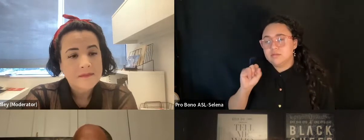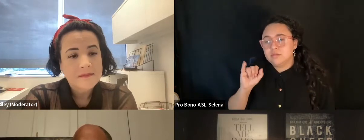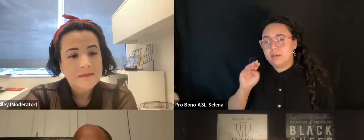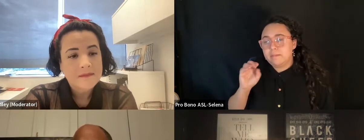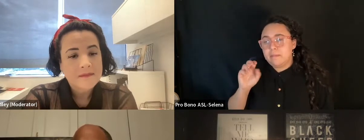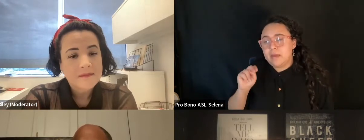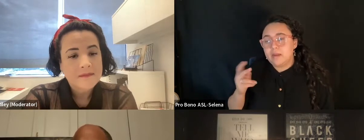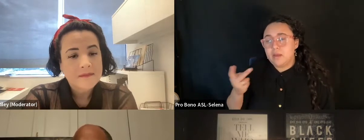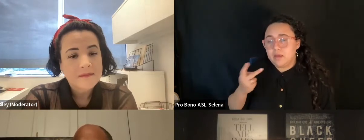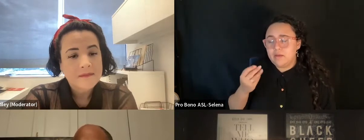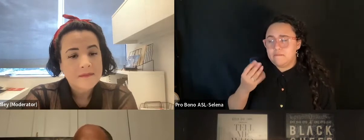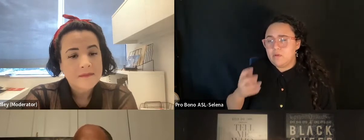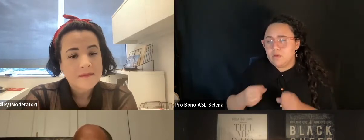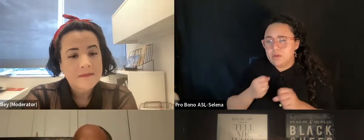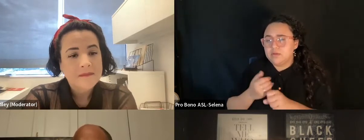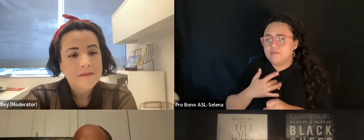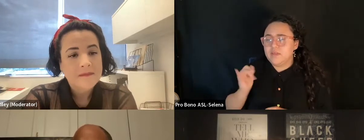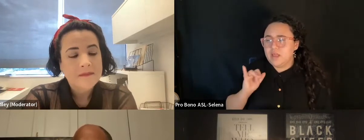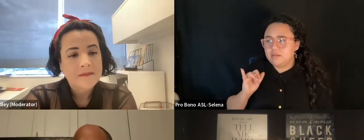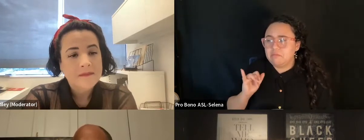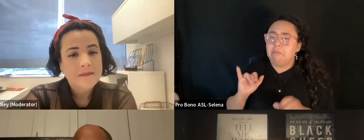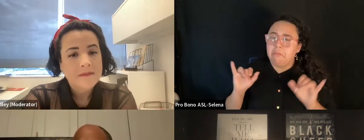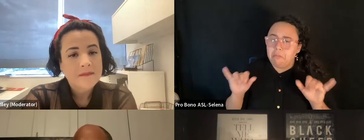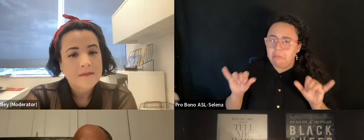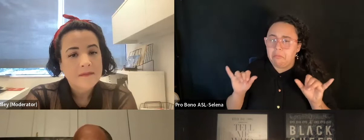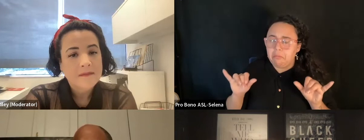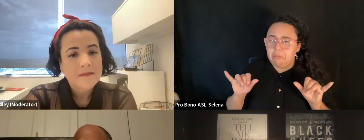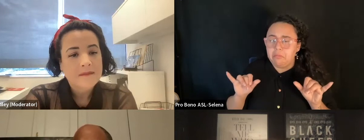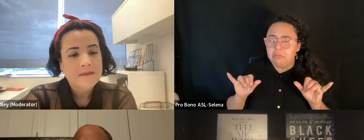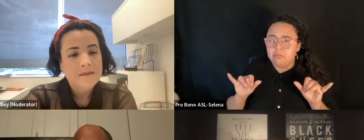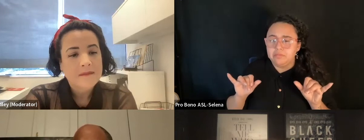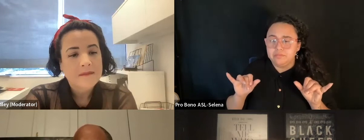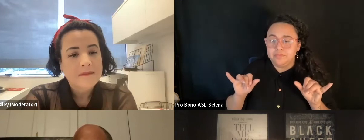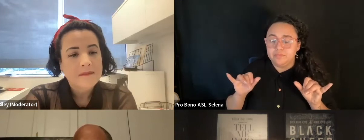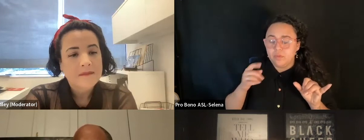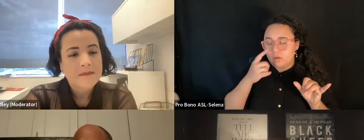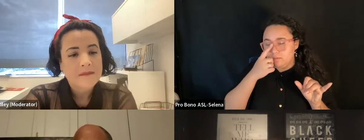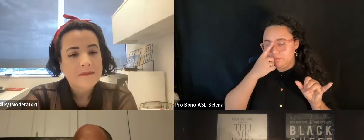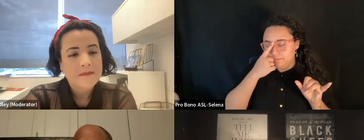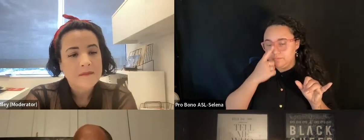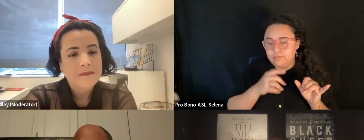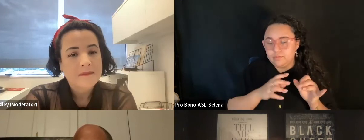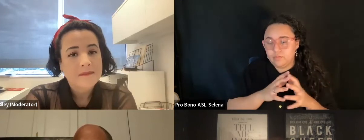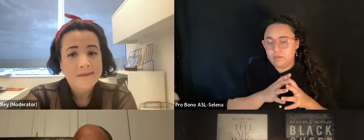what can Diana's story, you know, in what way can Diana's story hold the mirror up to us?